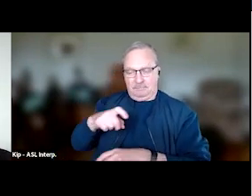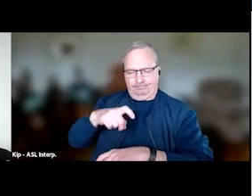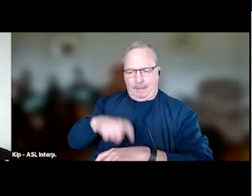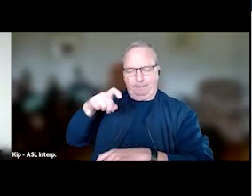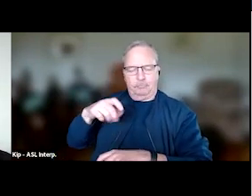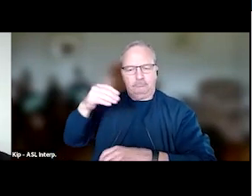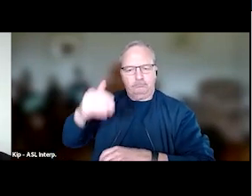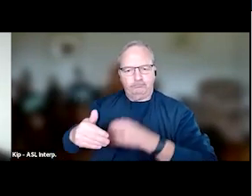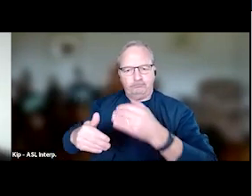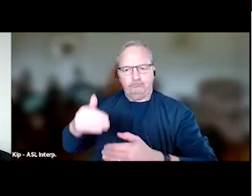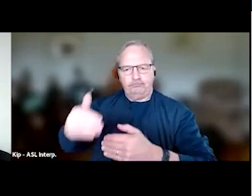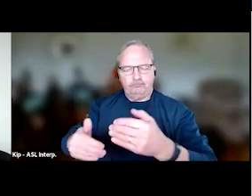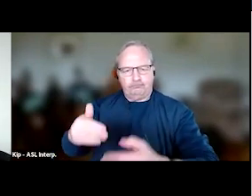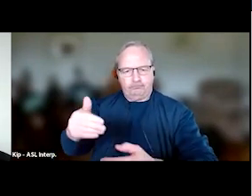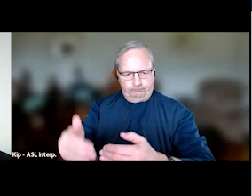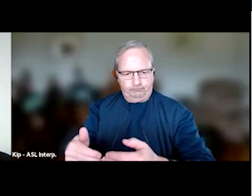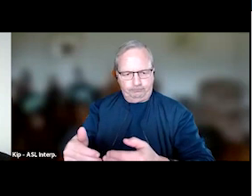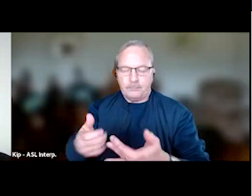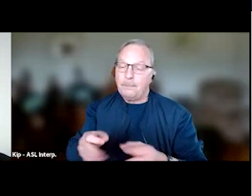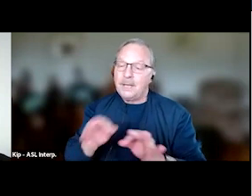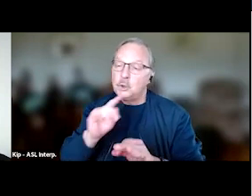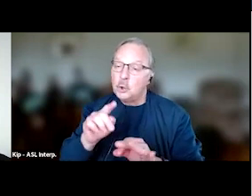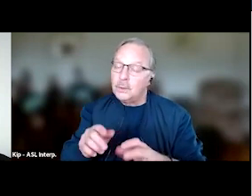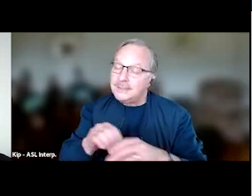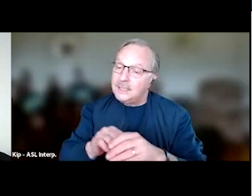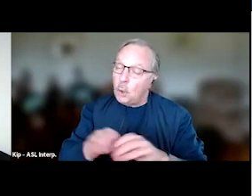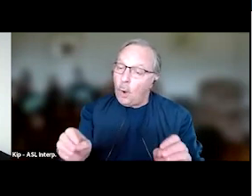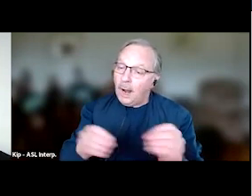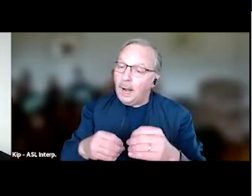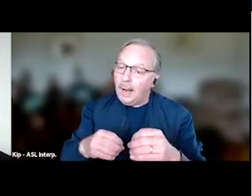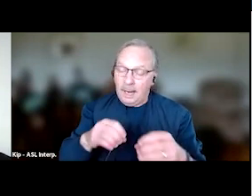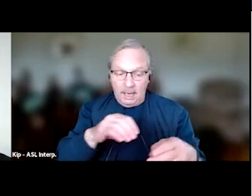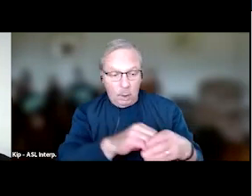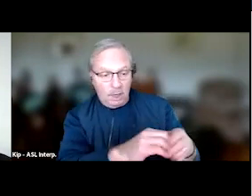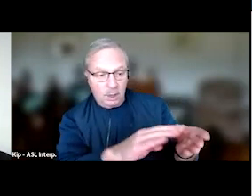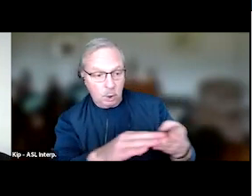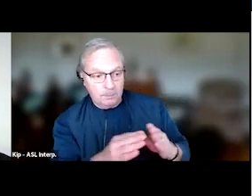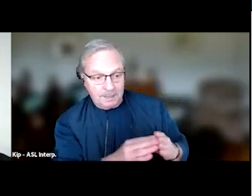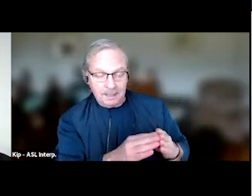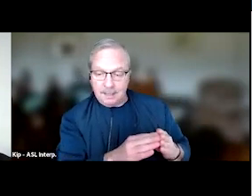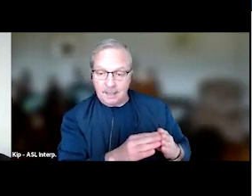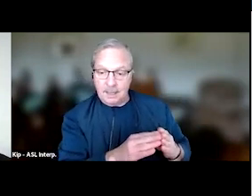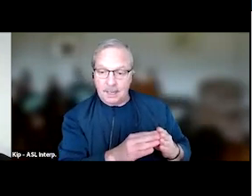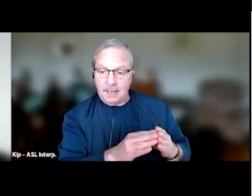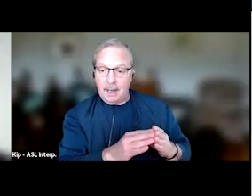to ensure within your organization and/or community that there's a redistribution of power